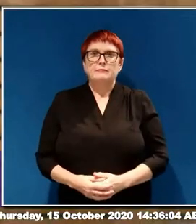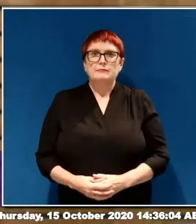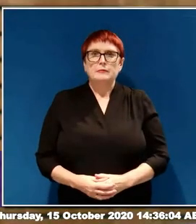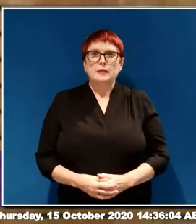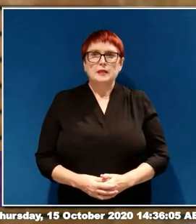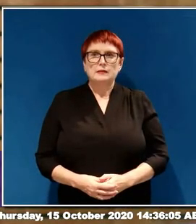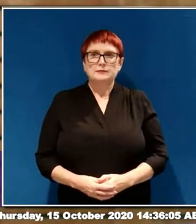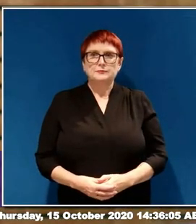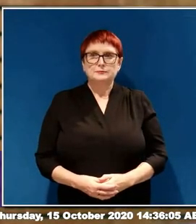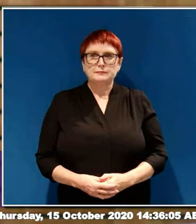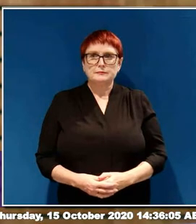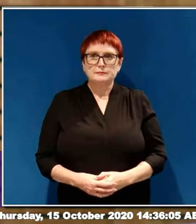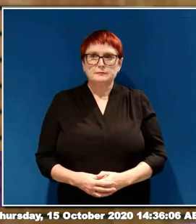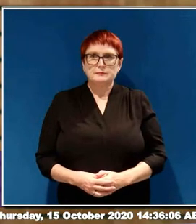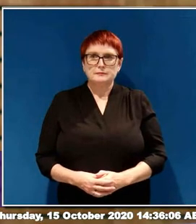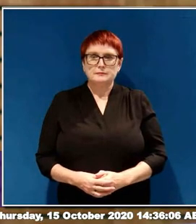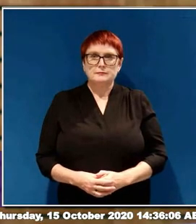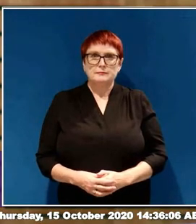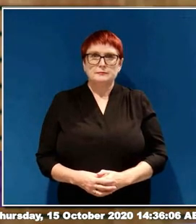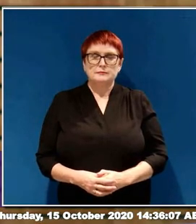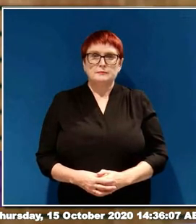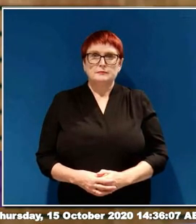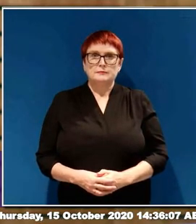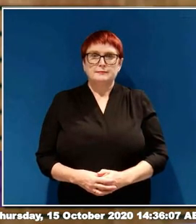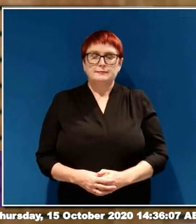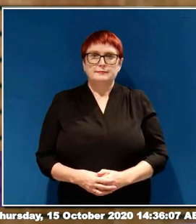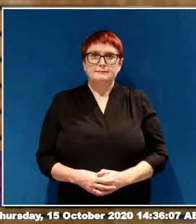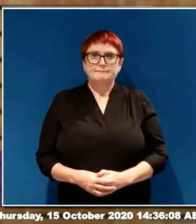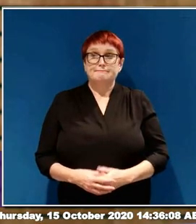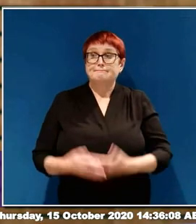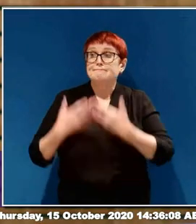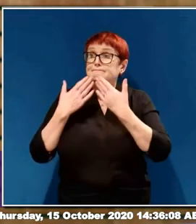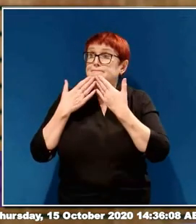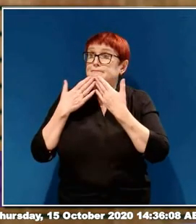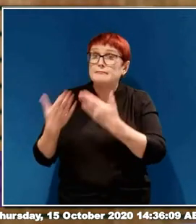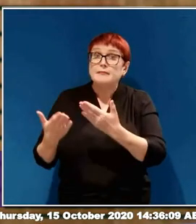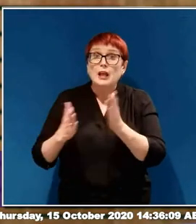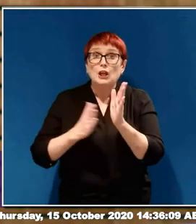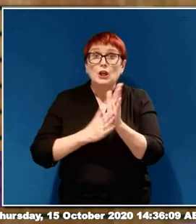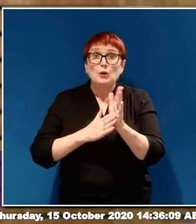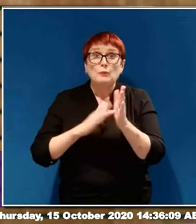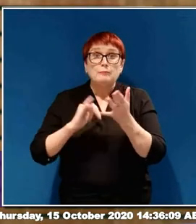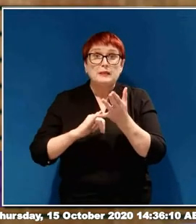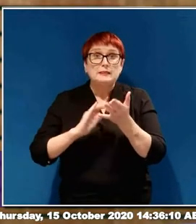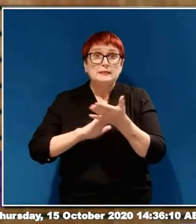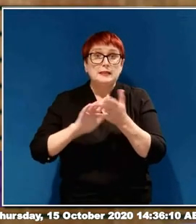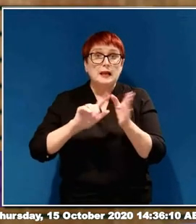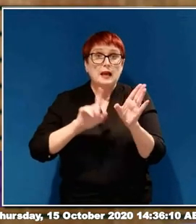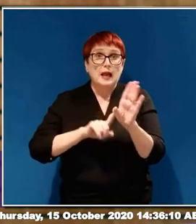Yes, thank you. Thank you, Ms Haythorpe, for attending today to give evidence.